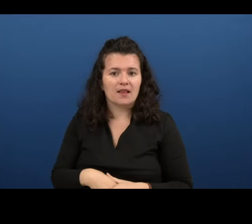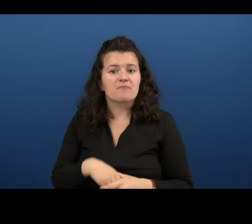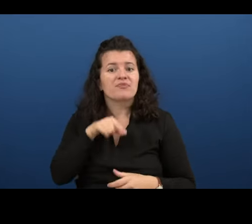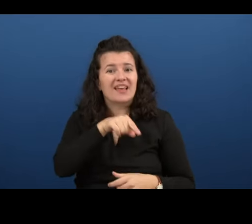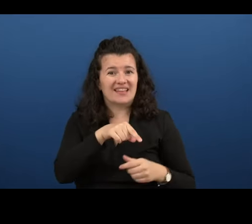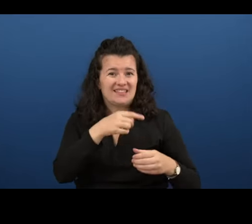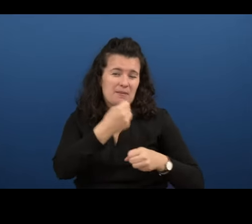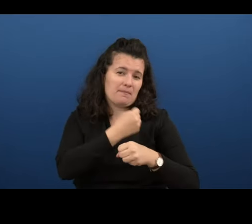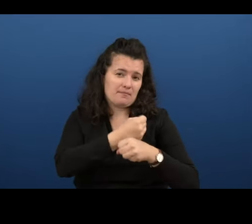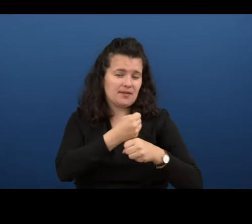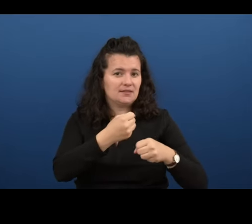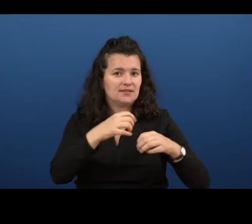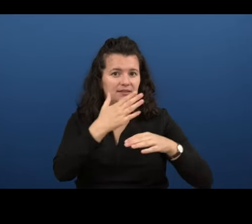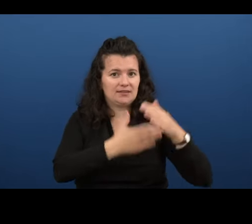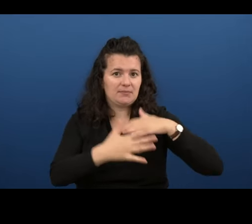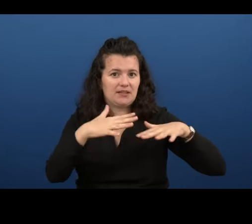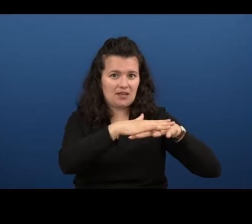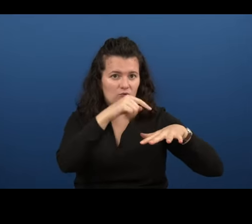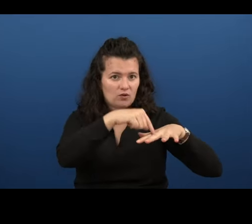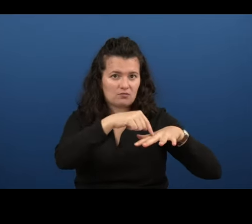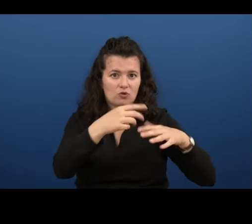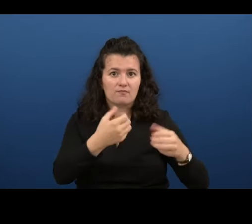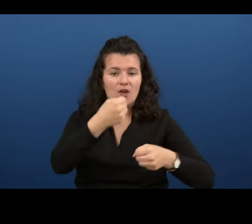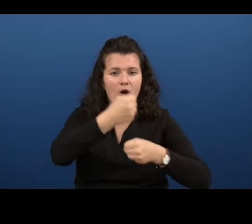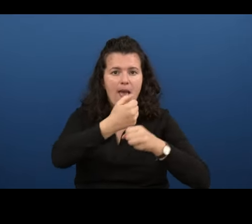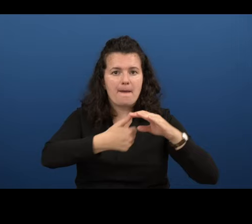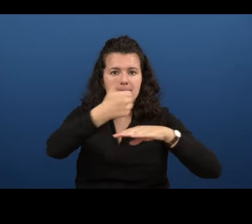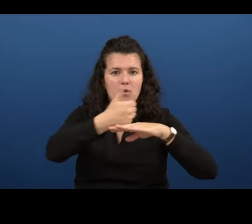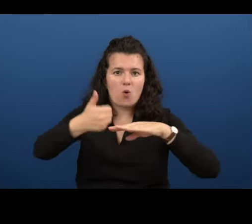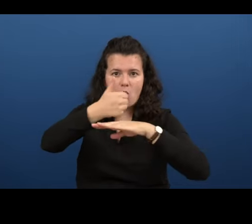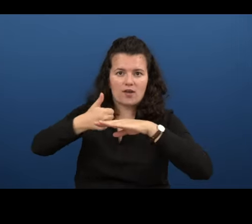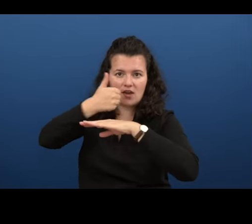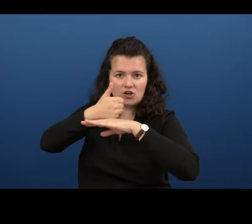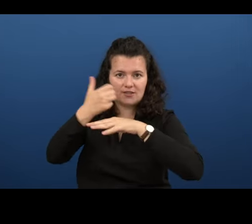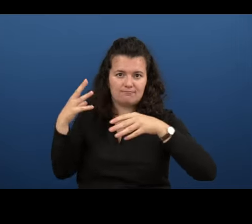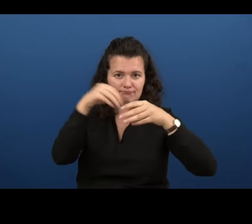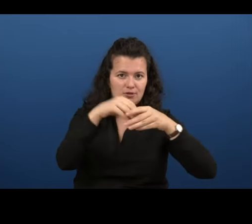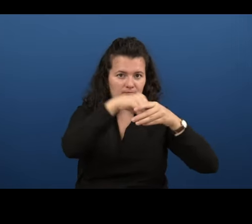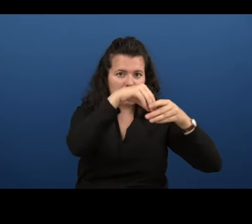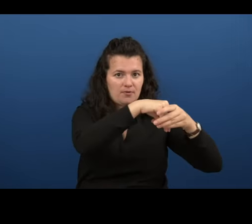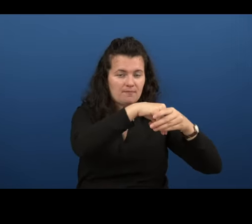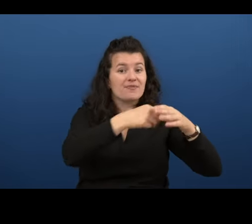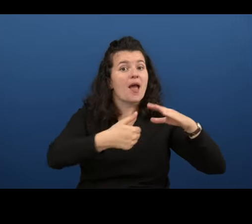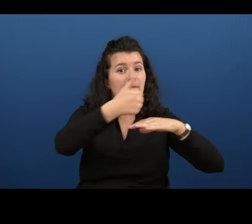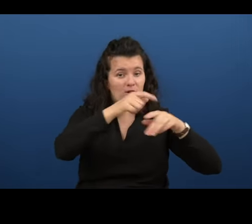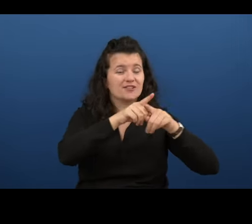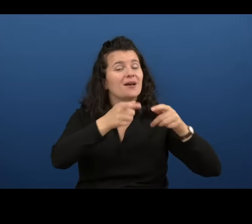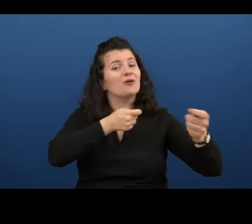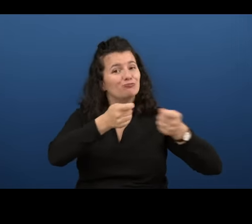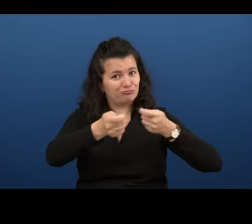for employers, led by employers, where we have peer to peer sharing of experiences,